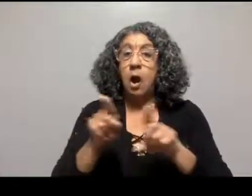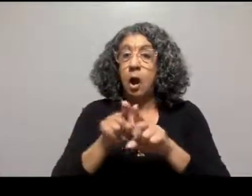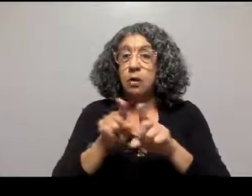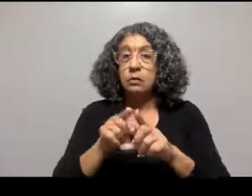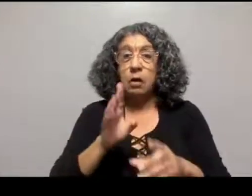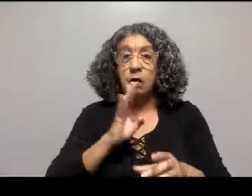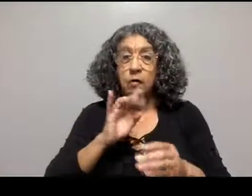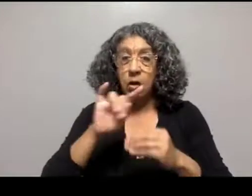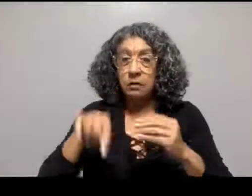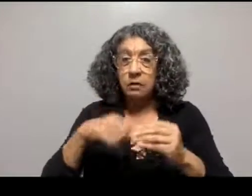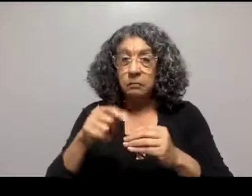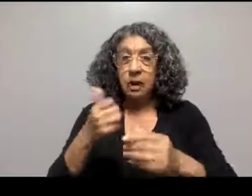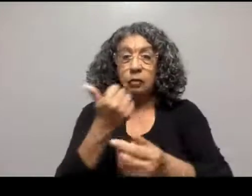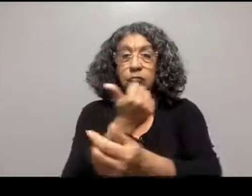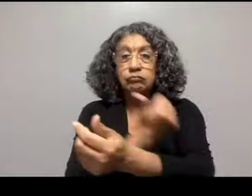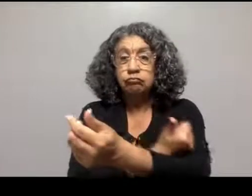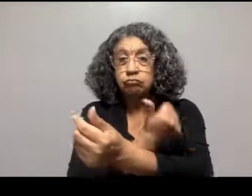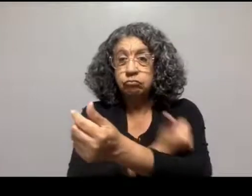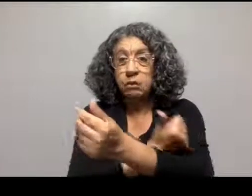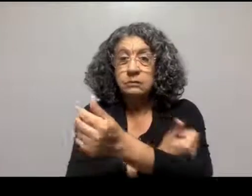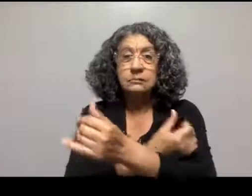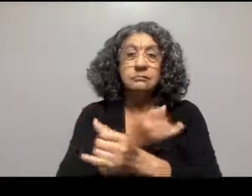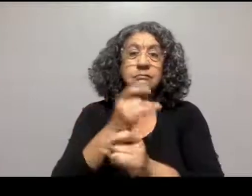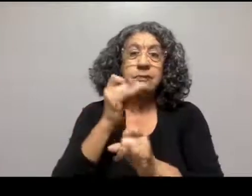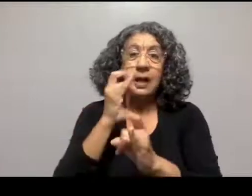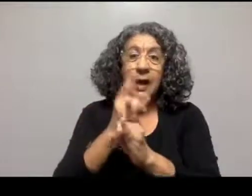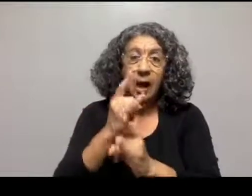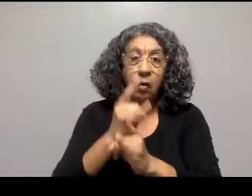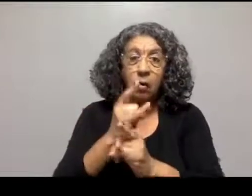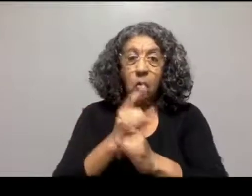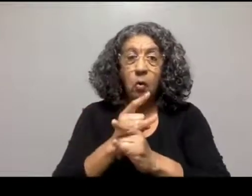Also, they'll talk about drug use and alcohol